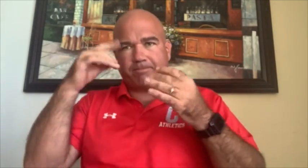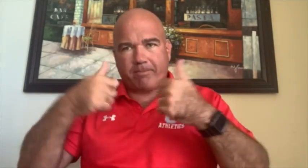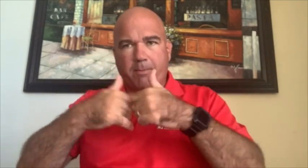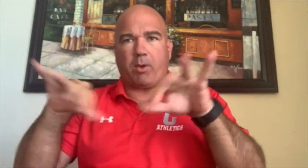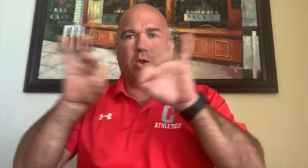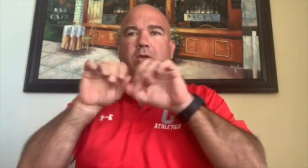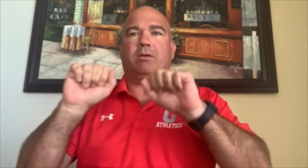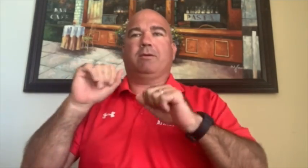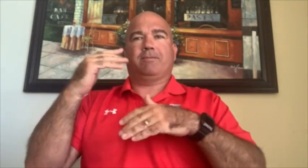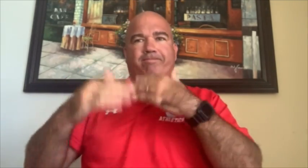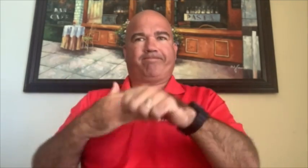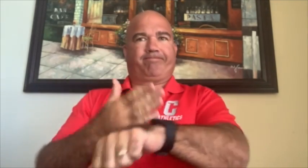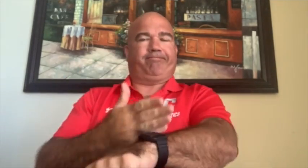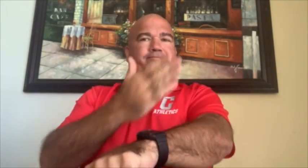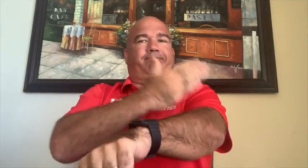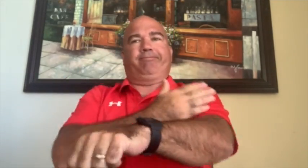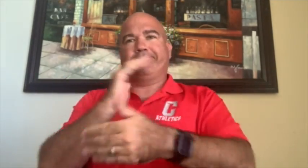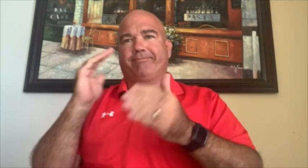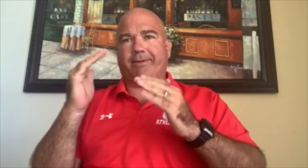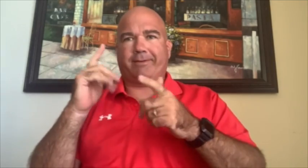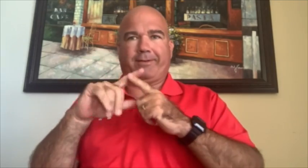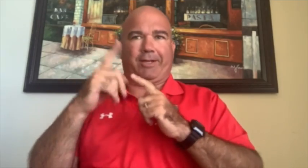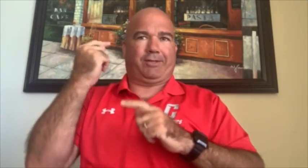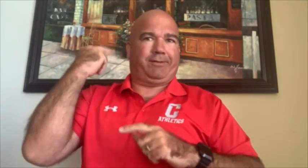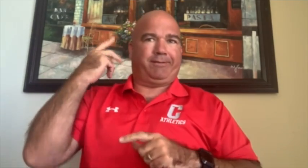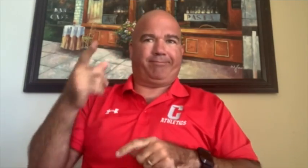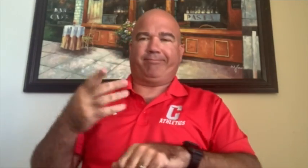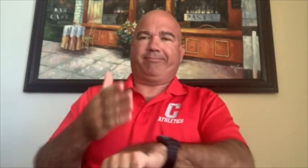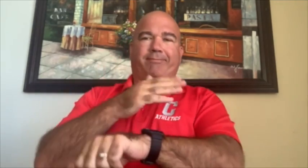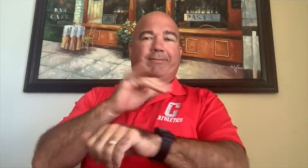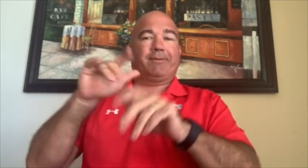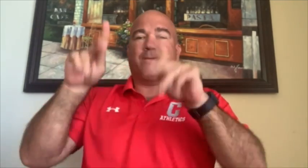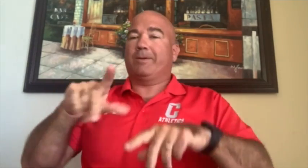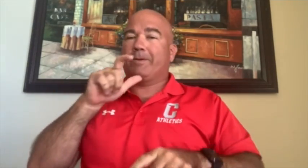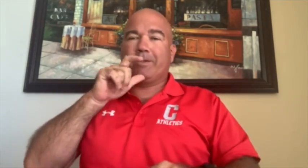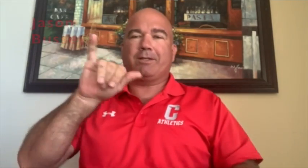their maturation. Realizing how important it is to workout as